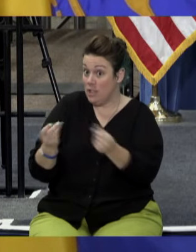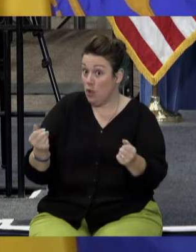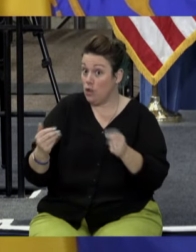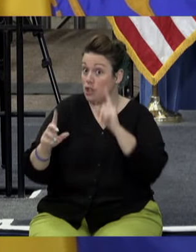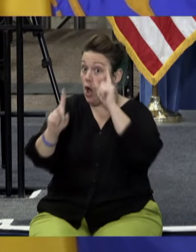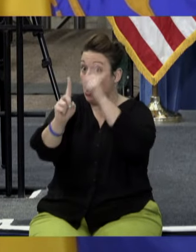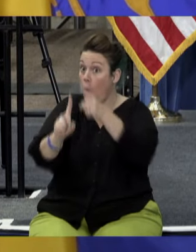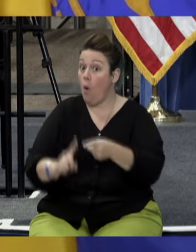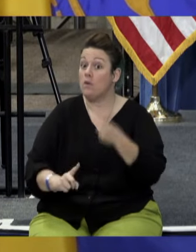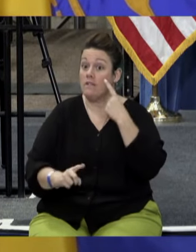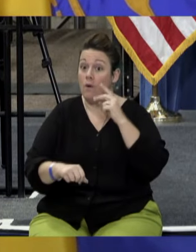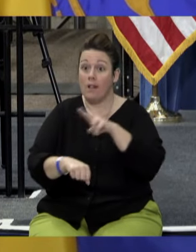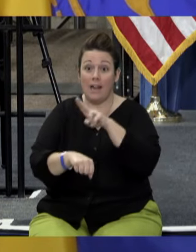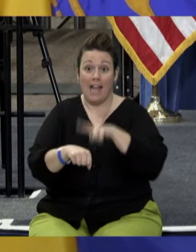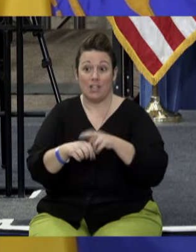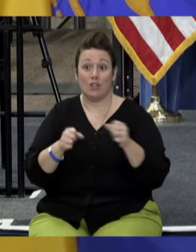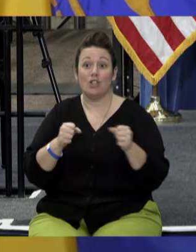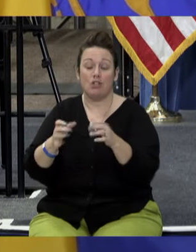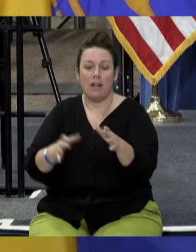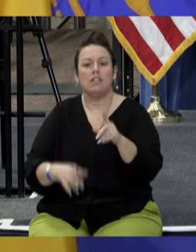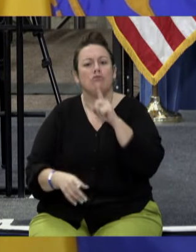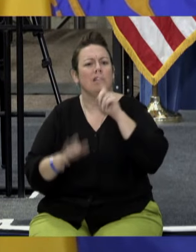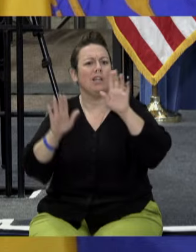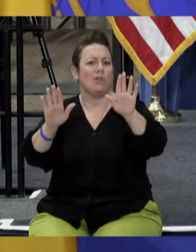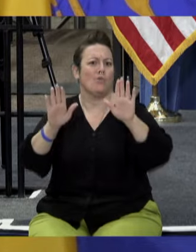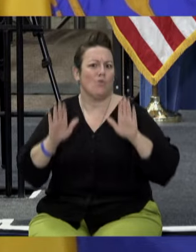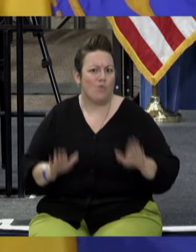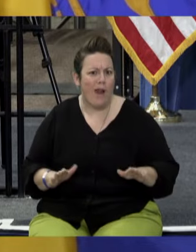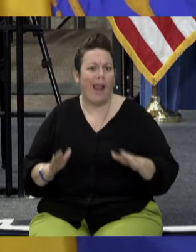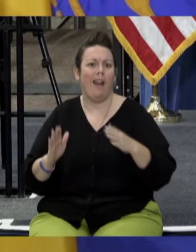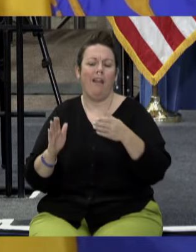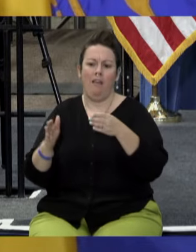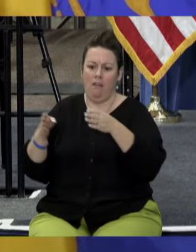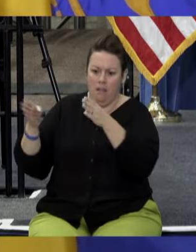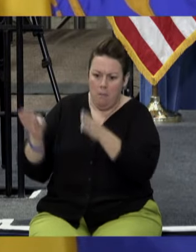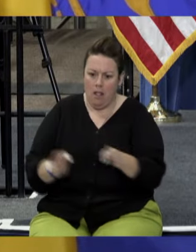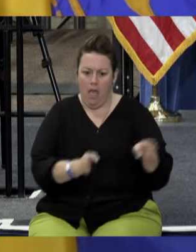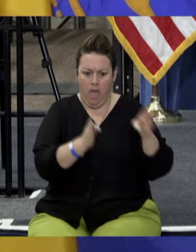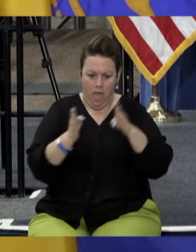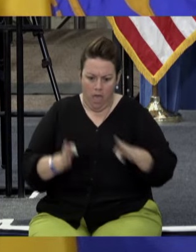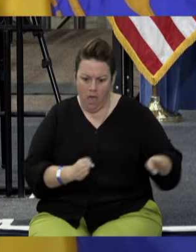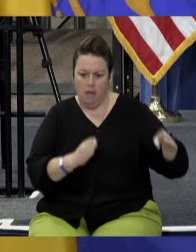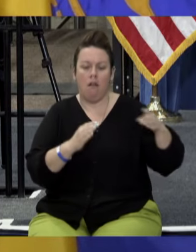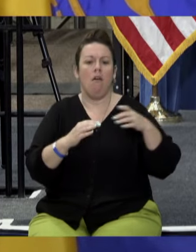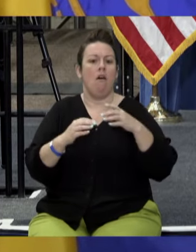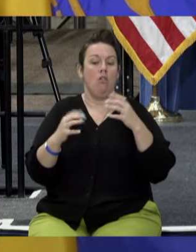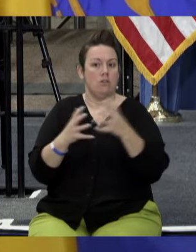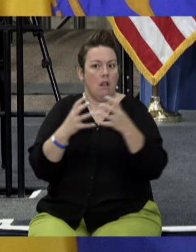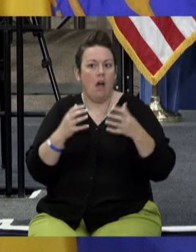the national strategy. It really is a great road map. There's great momentum. There's great -- it's